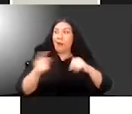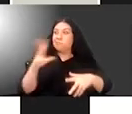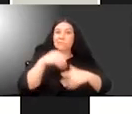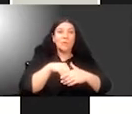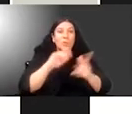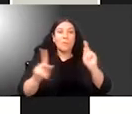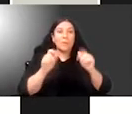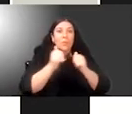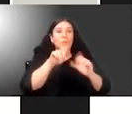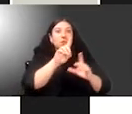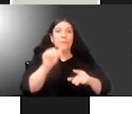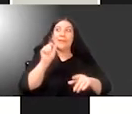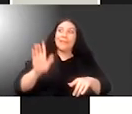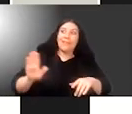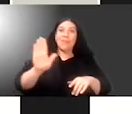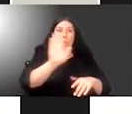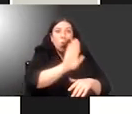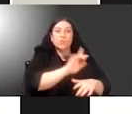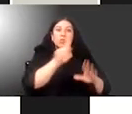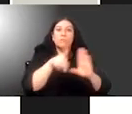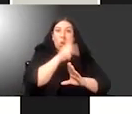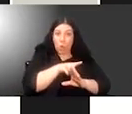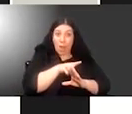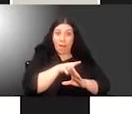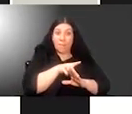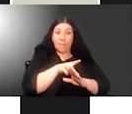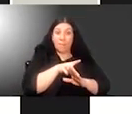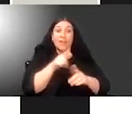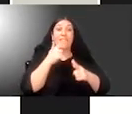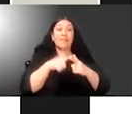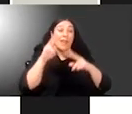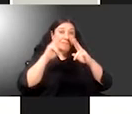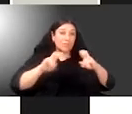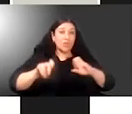And you're looking at policy, looking at budgeting, and you're looking at actual what's going on at the staff level. I think in too many cities and counties and states, disabled people are not yet being equally integrated into the breadth of programs that are very important for us.